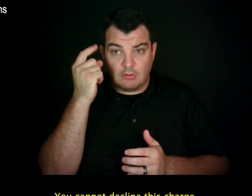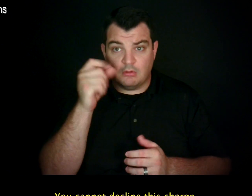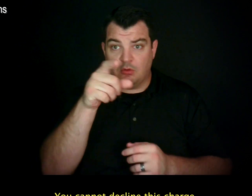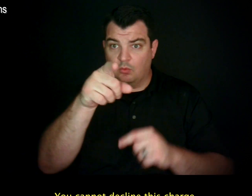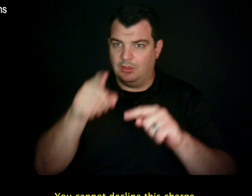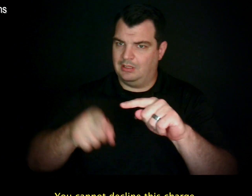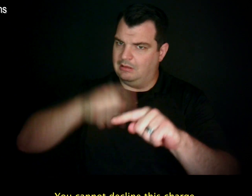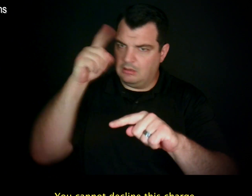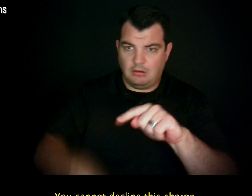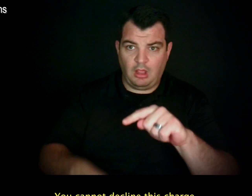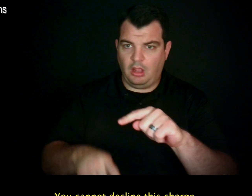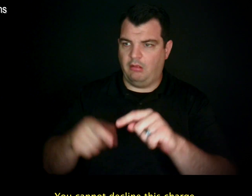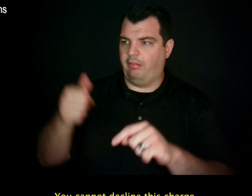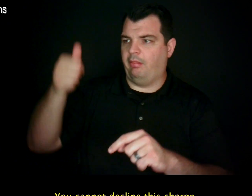You cannot decline this charge.